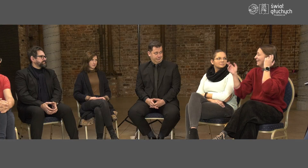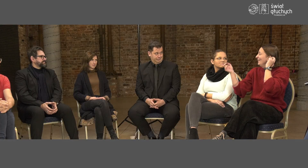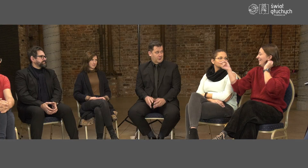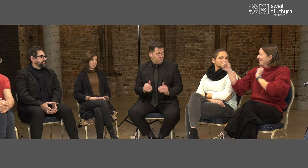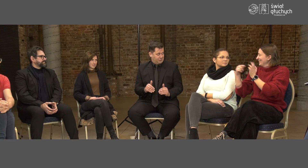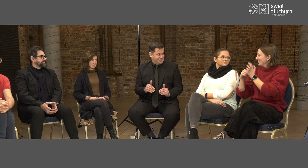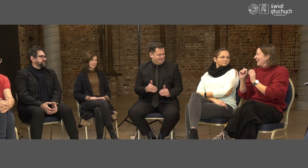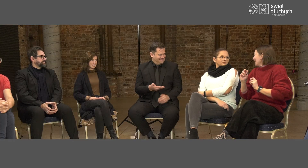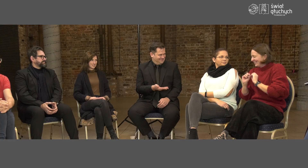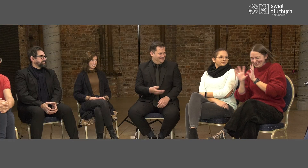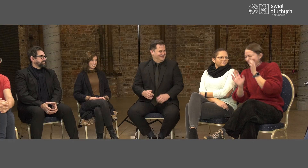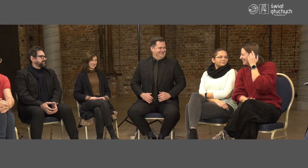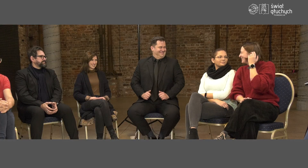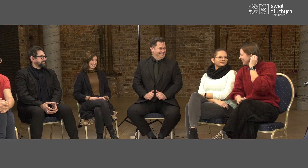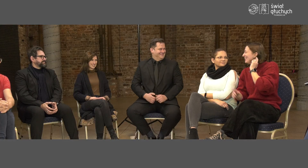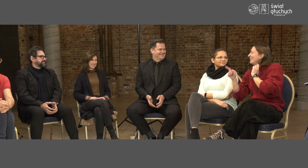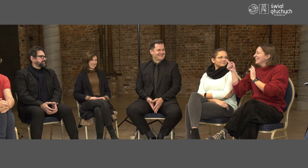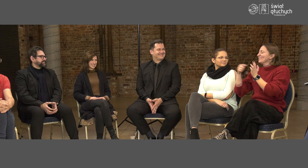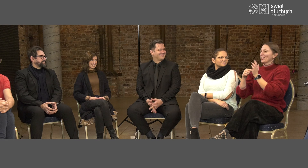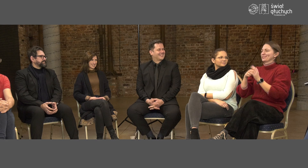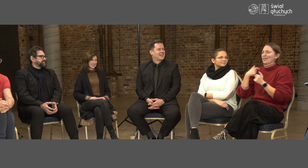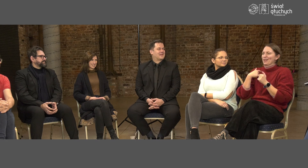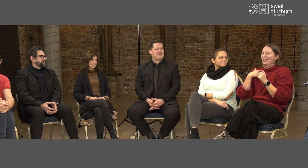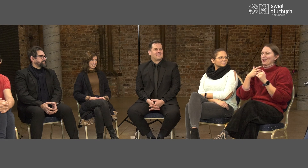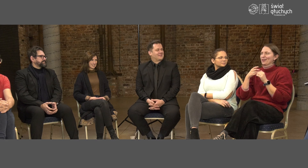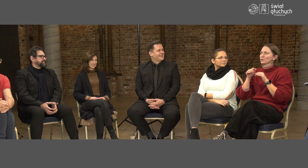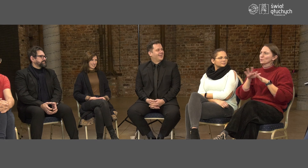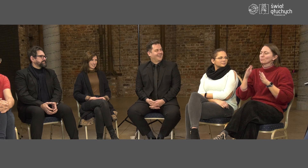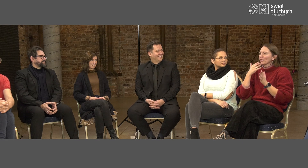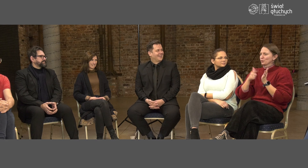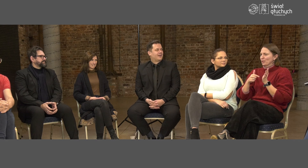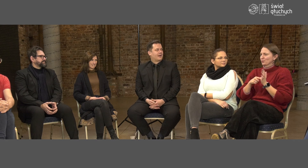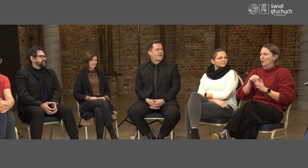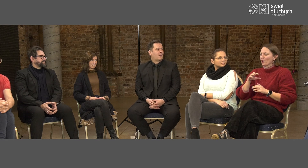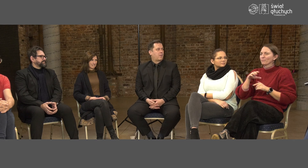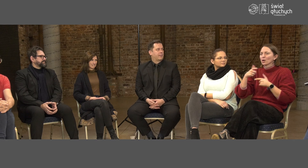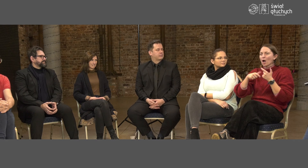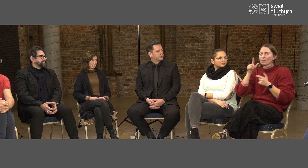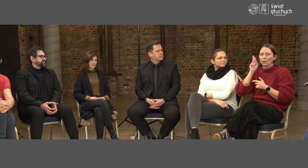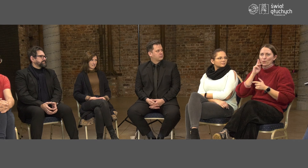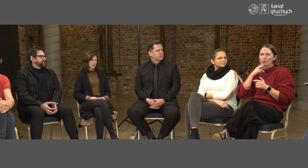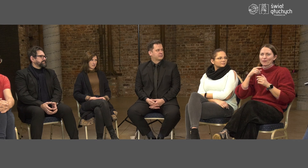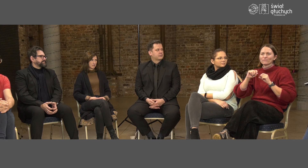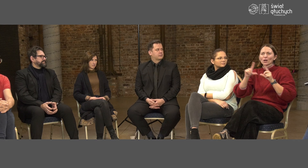[Tomasz] You can go ahead, right? [Kinga] Deaf people often make vlogs: